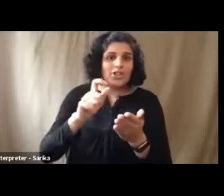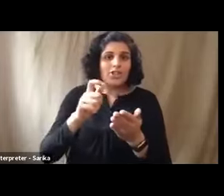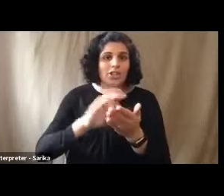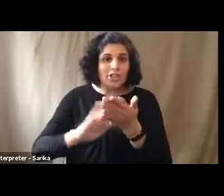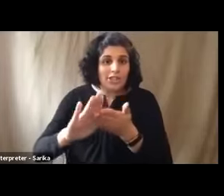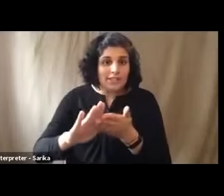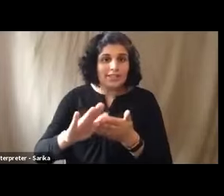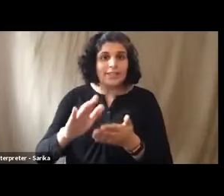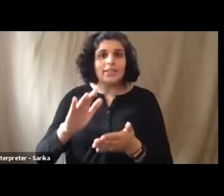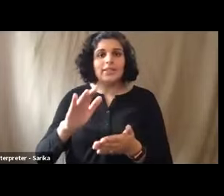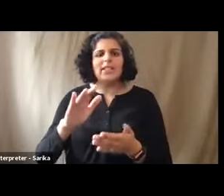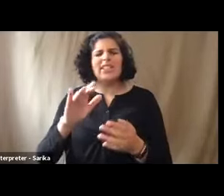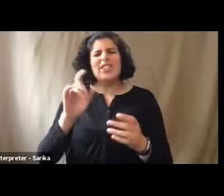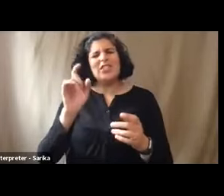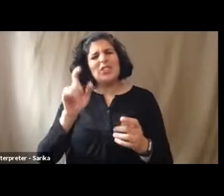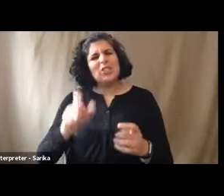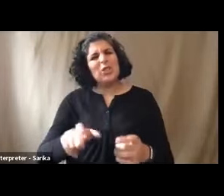then you should be fine basically.